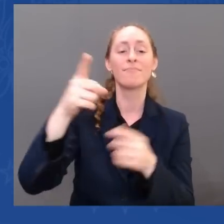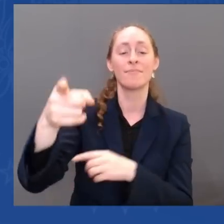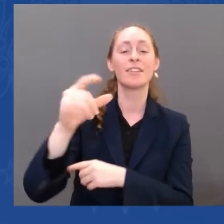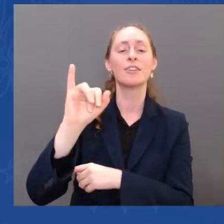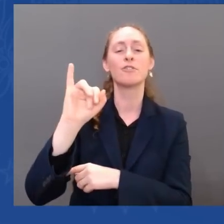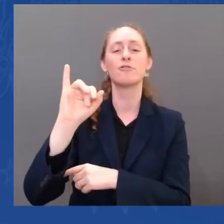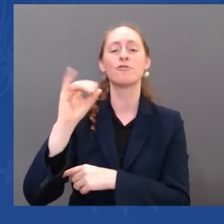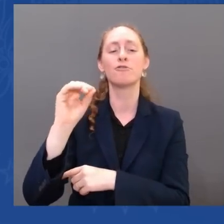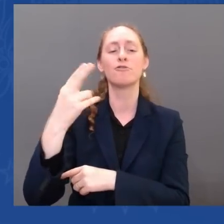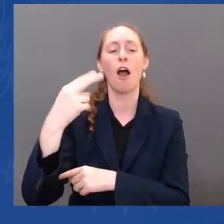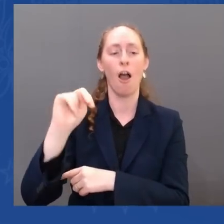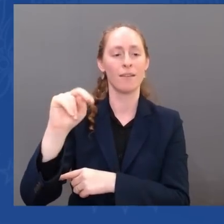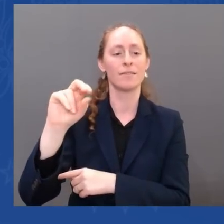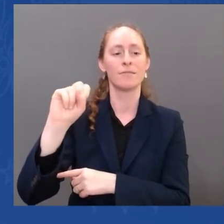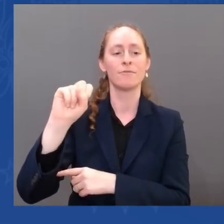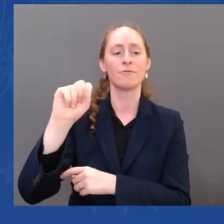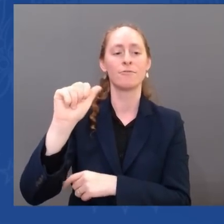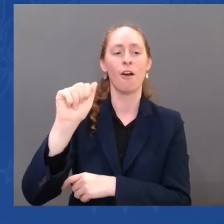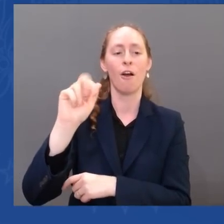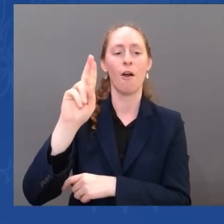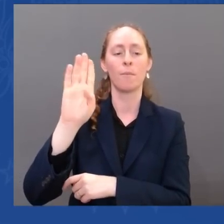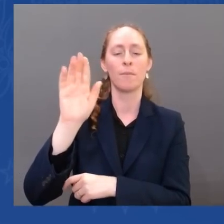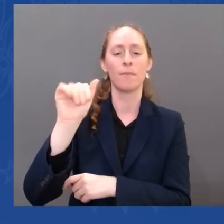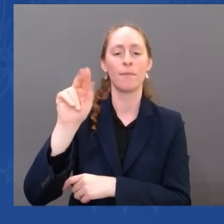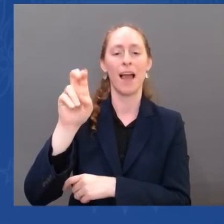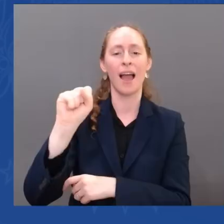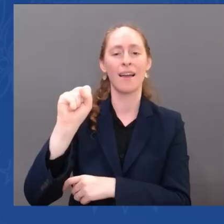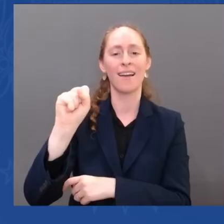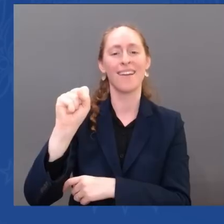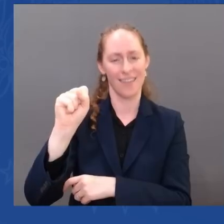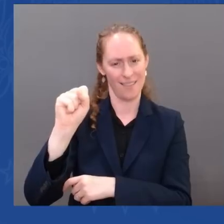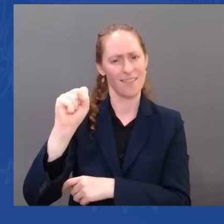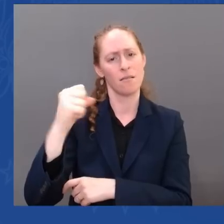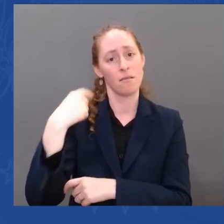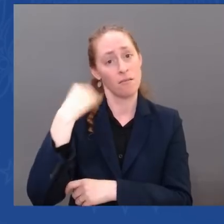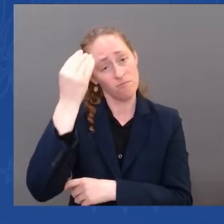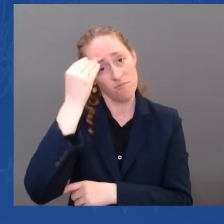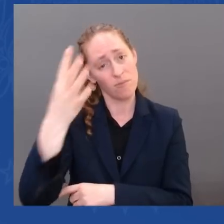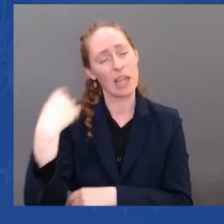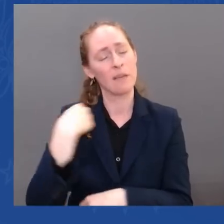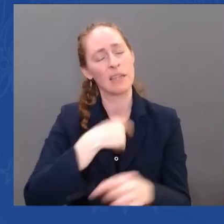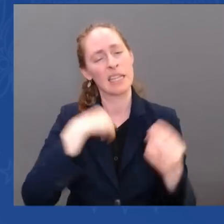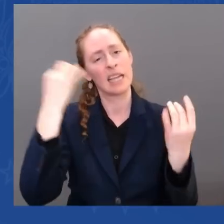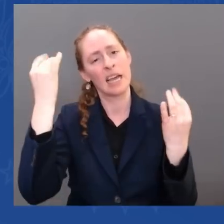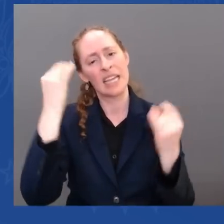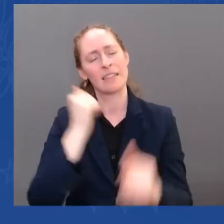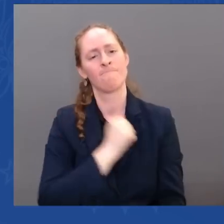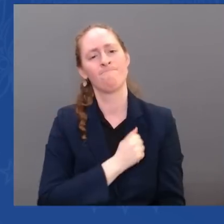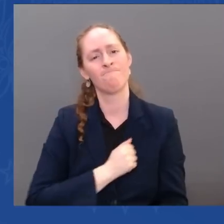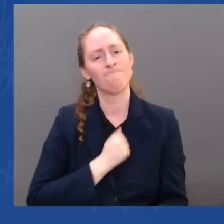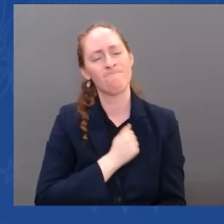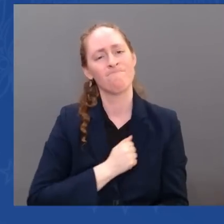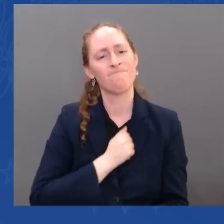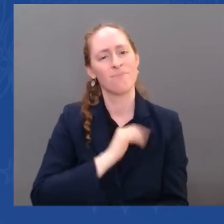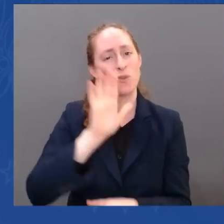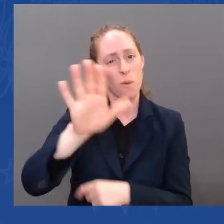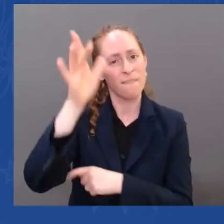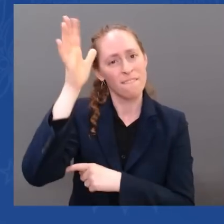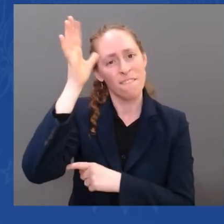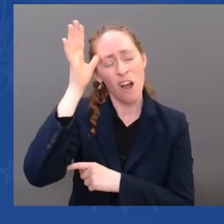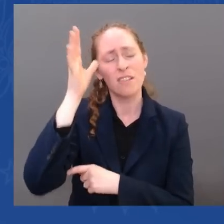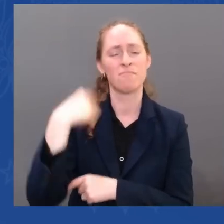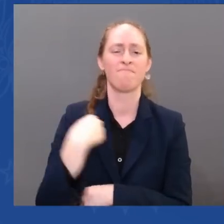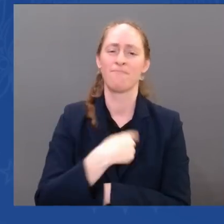Every day.